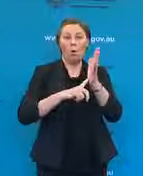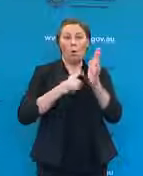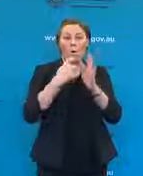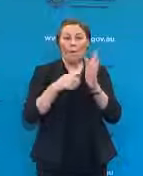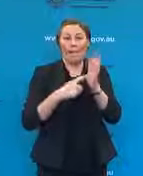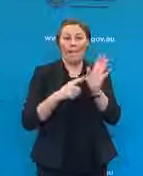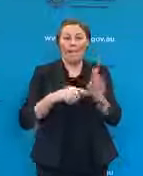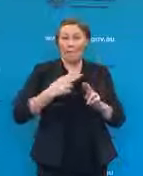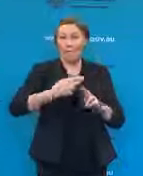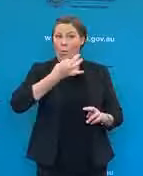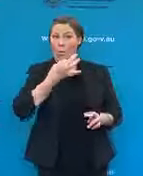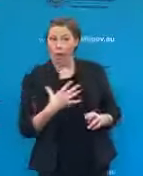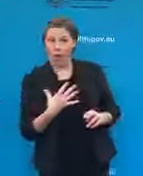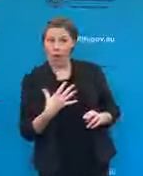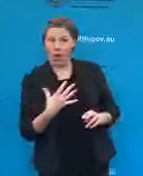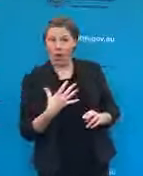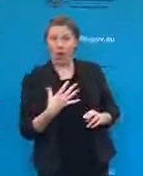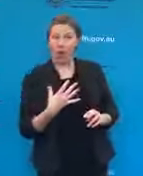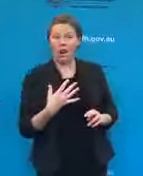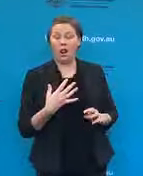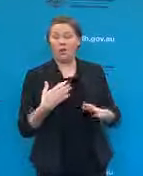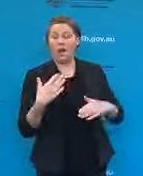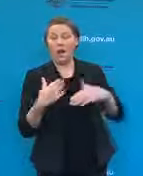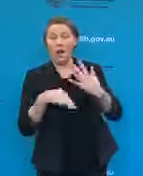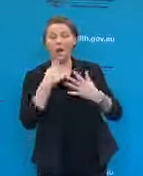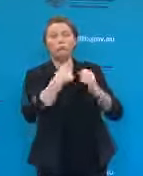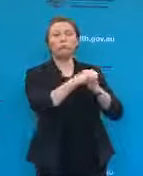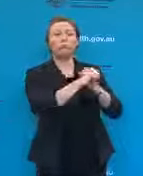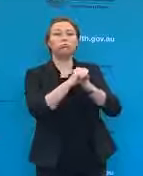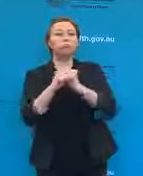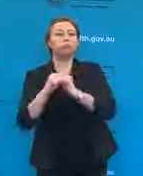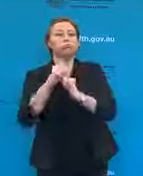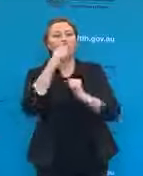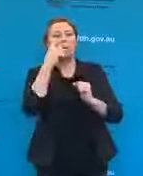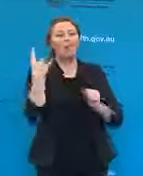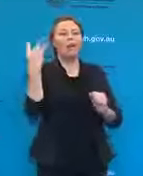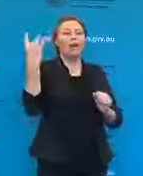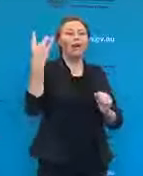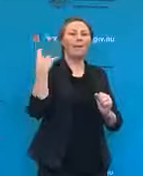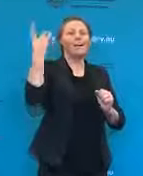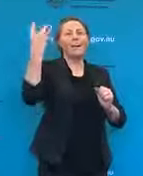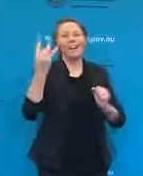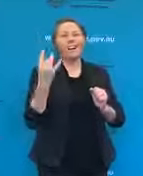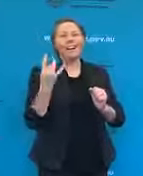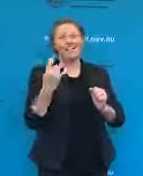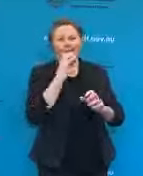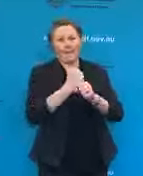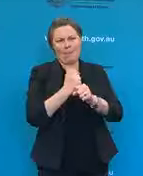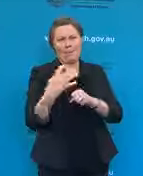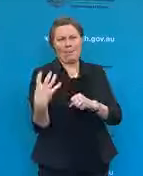and then we will run a proper process, as we always do in the Commonwealth to make a definitive appointment.